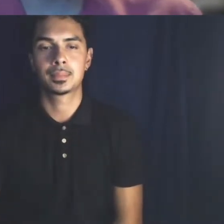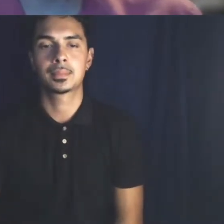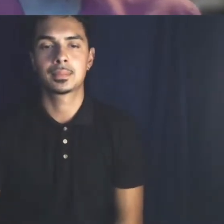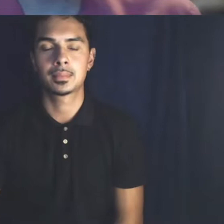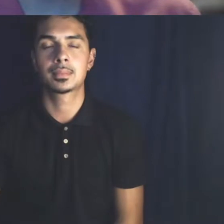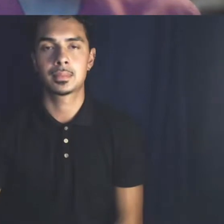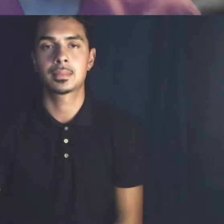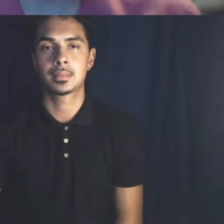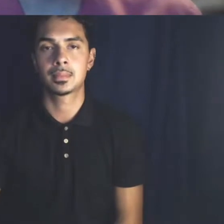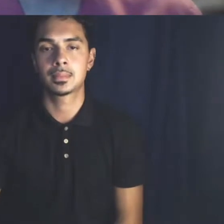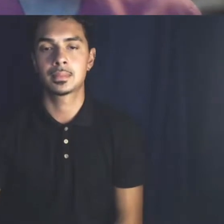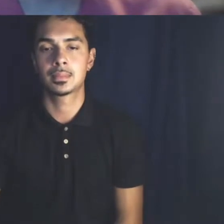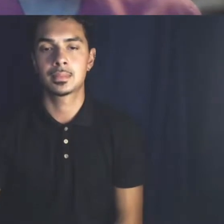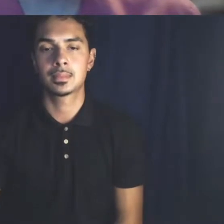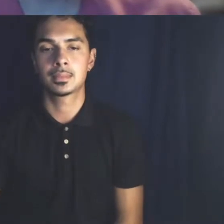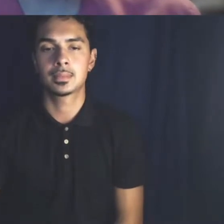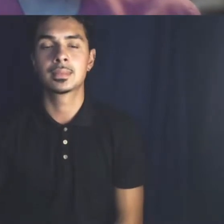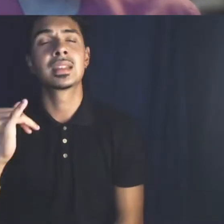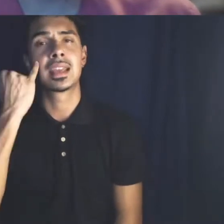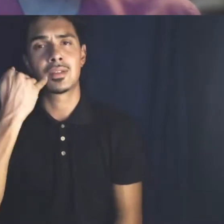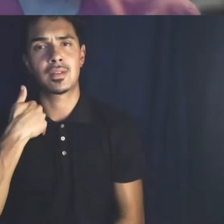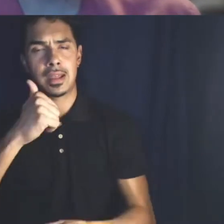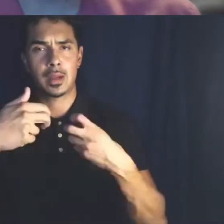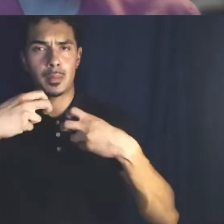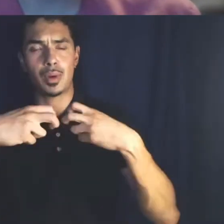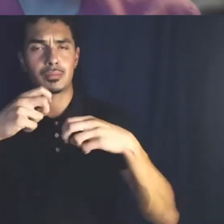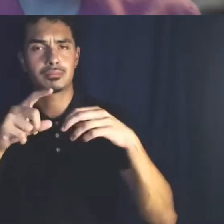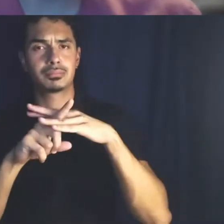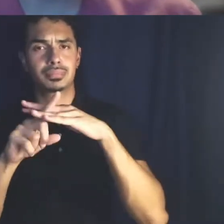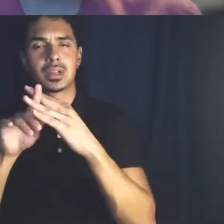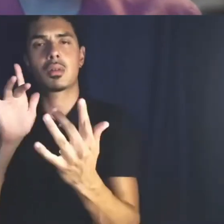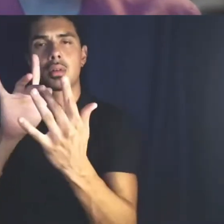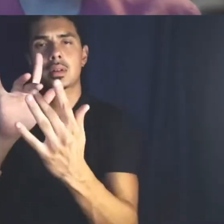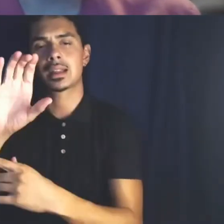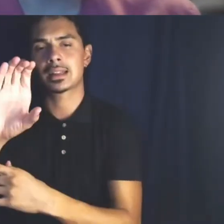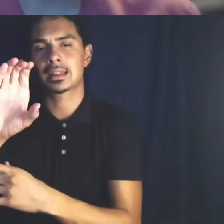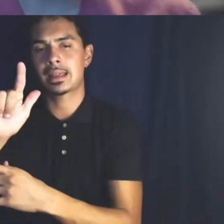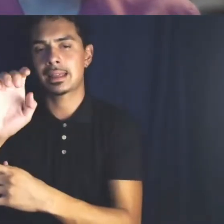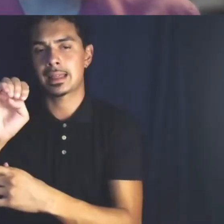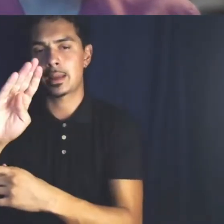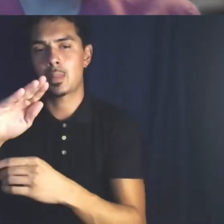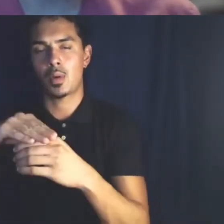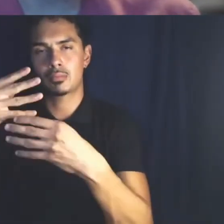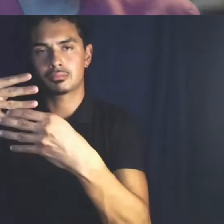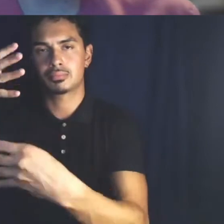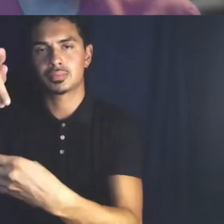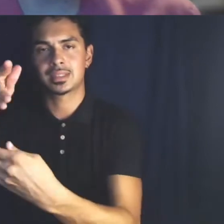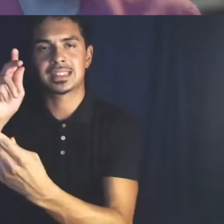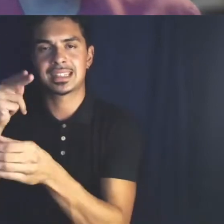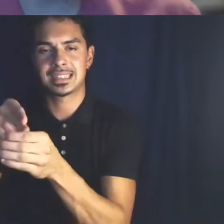So you can just click the CC at the bottom of your screen, and they should pop up as subtitles.